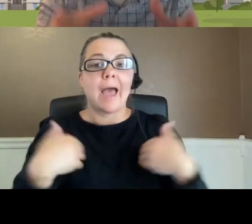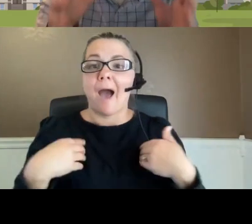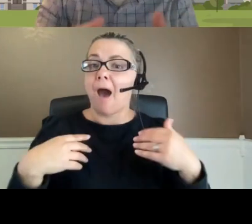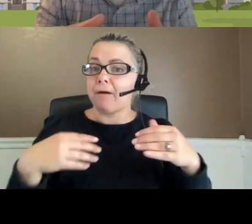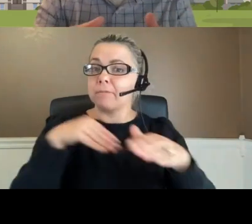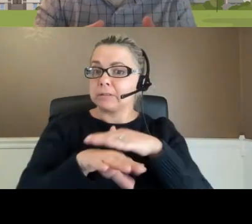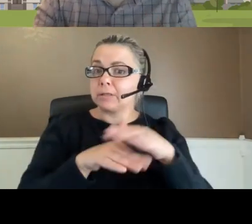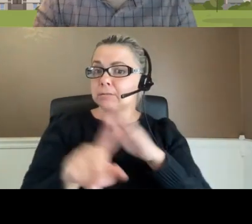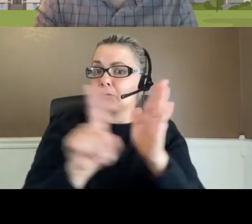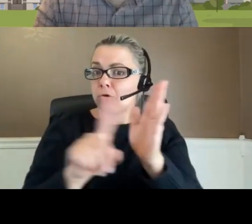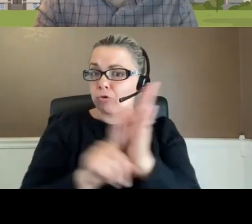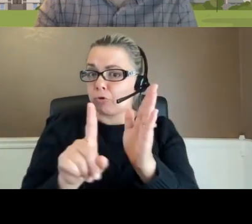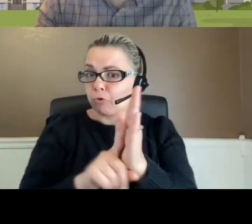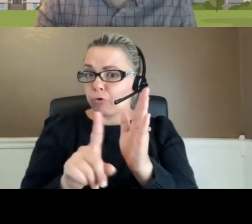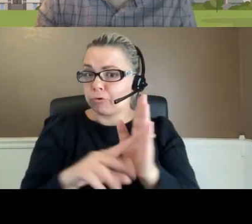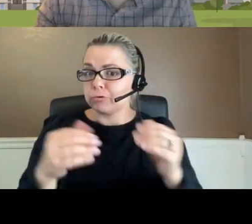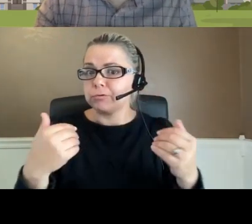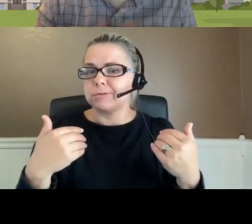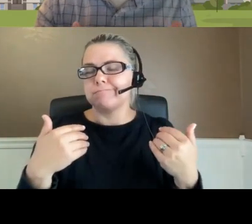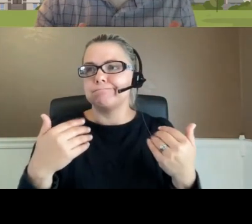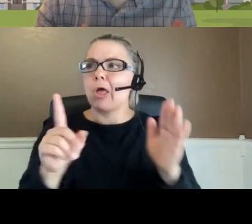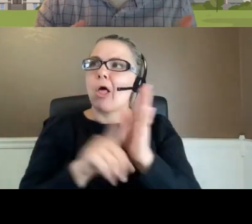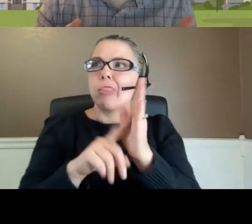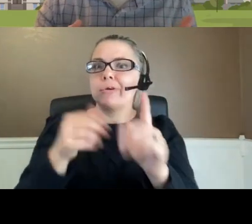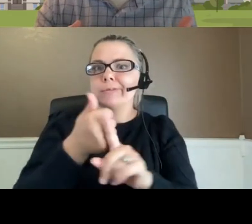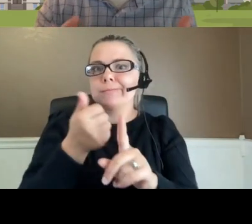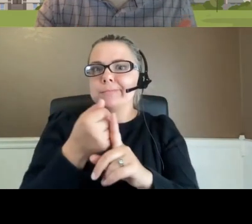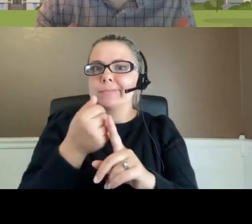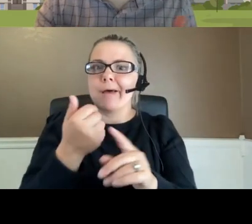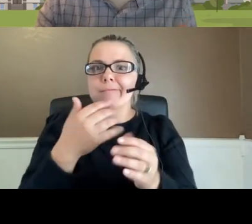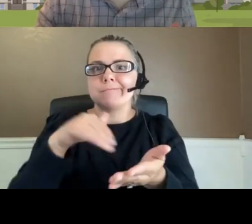that middle ground. This is something that WAVE has detected that it says hey, there's something